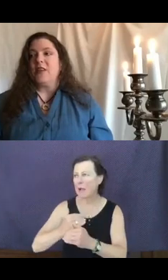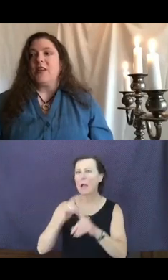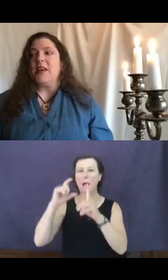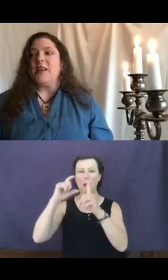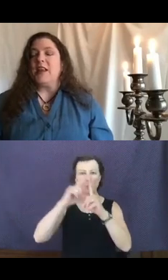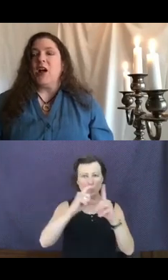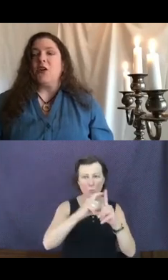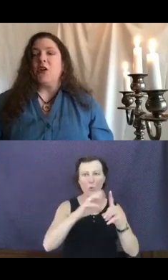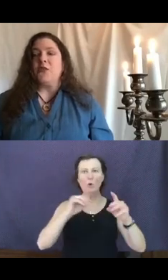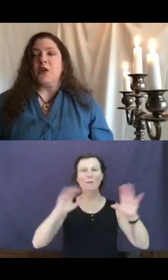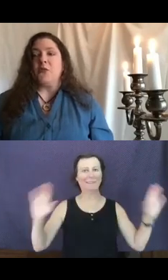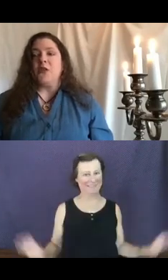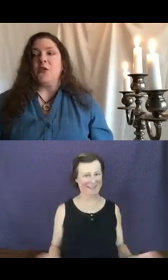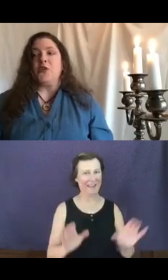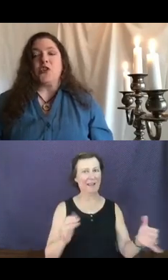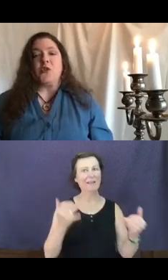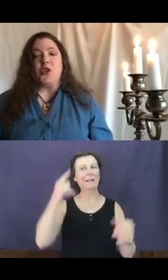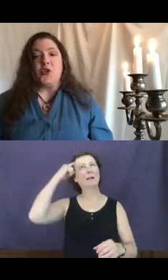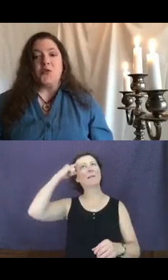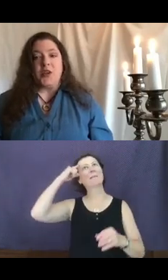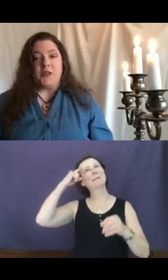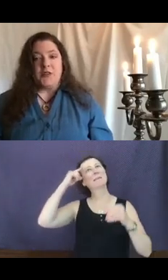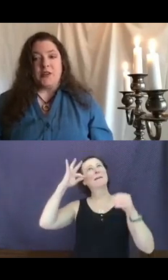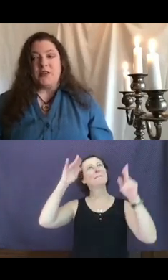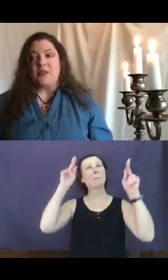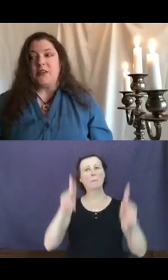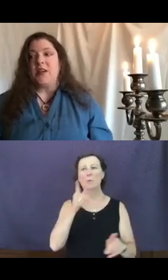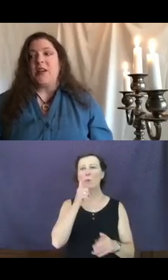Think now of someone who has shown you forgiveness